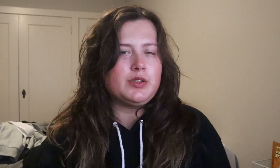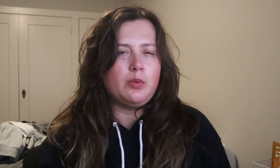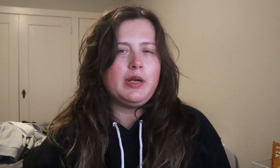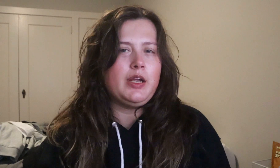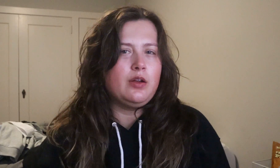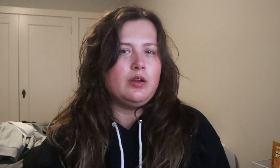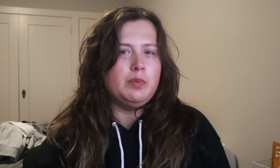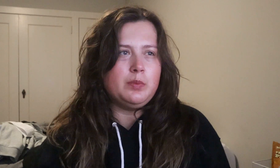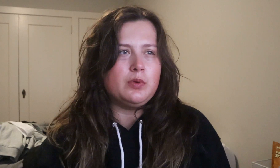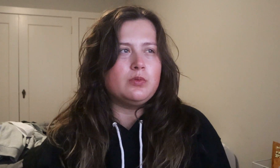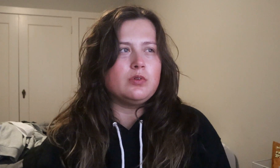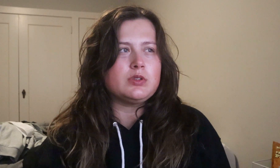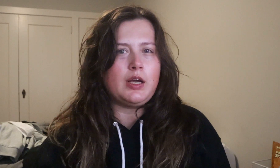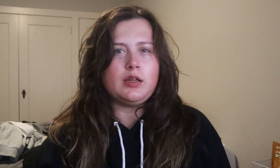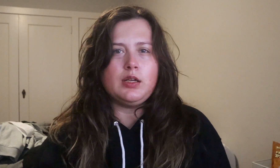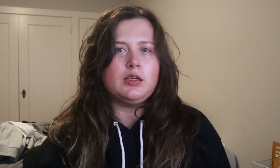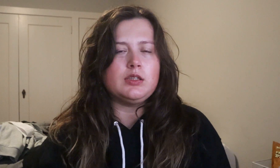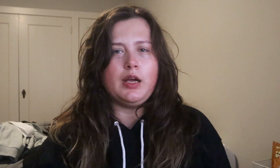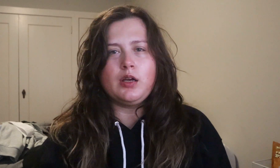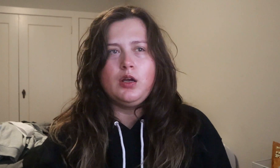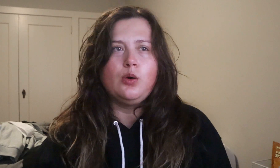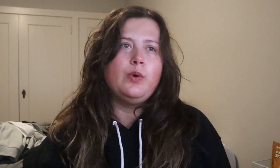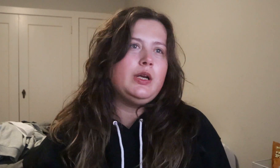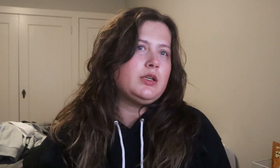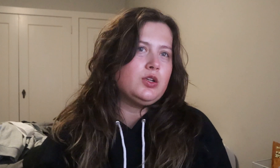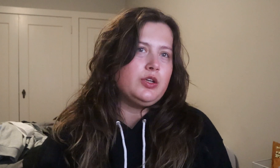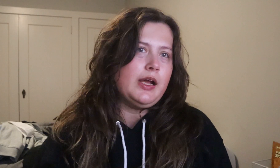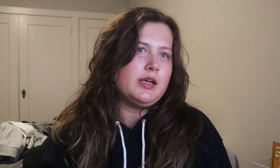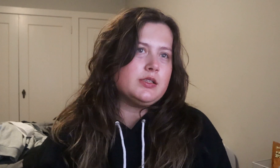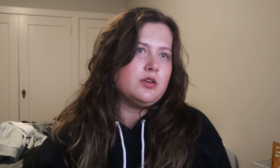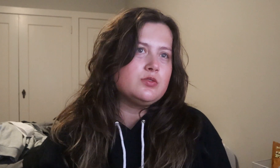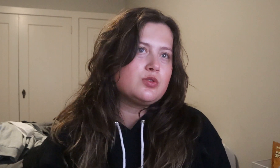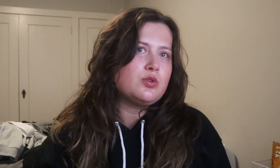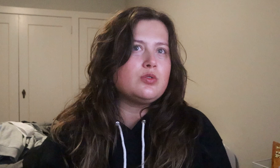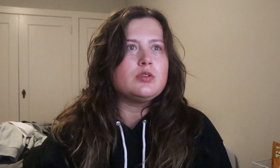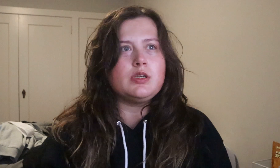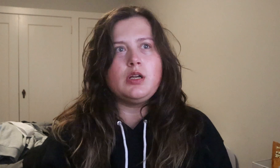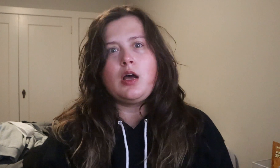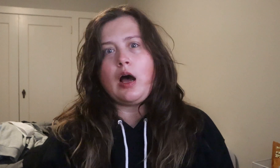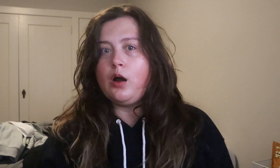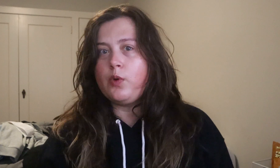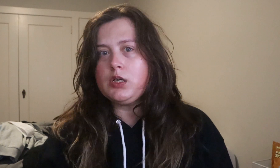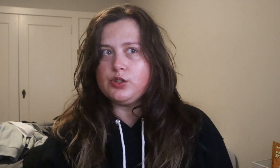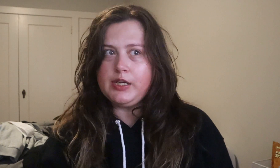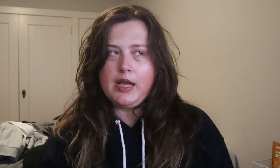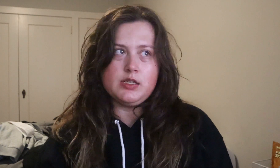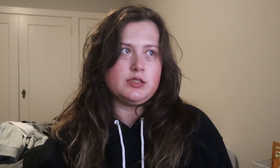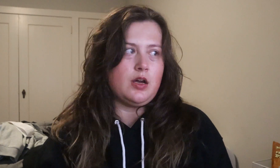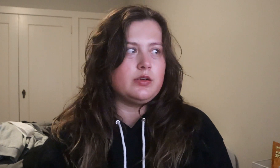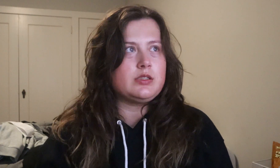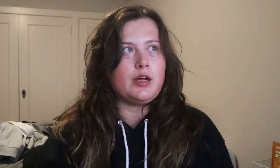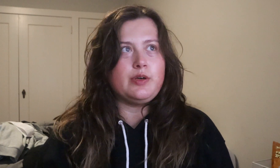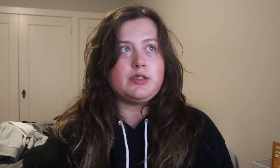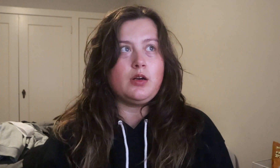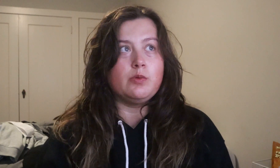So many hearing people will say things like, "We need to learn ASL in schools and I want to learn ASL, etc. etc."